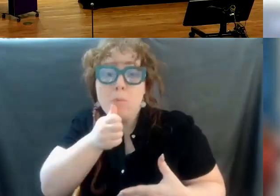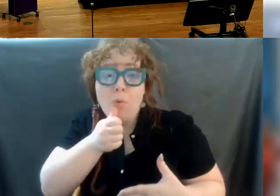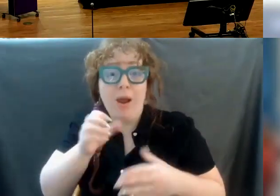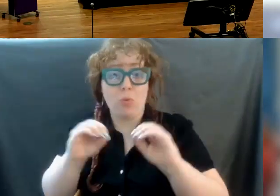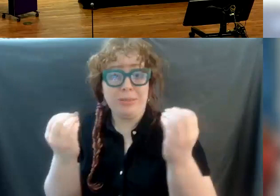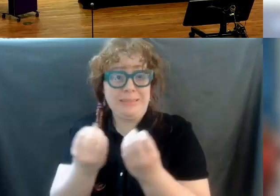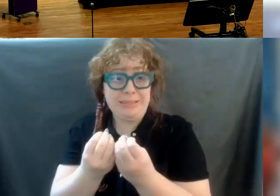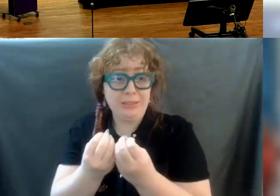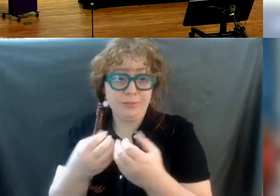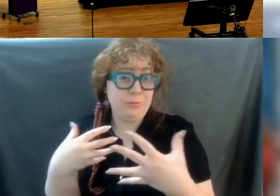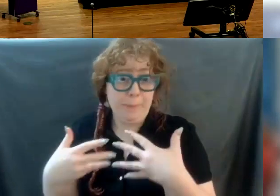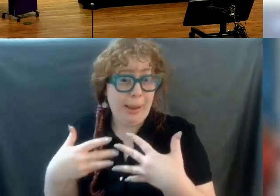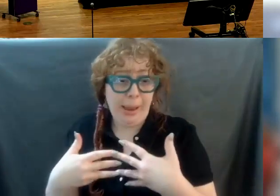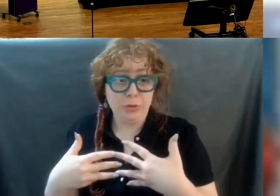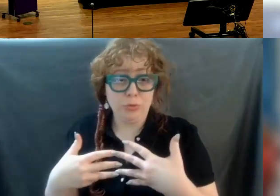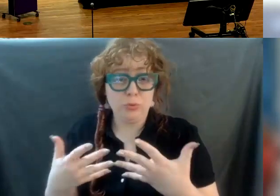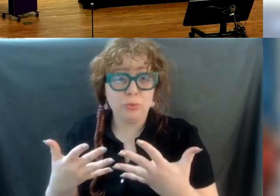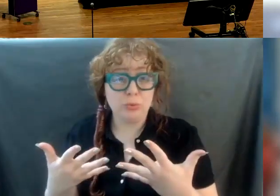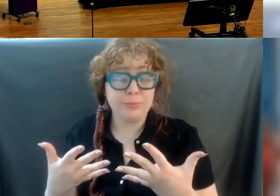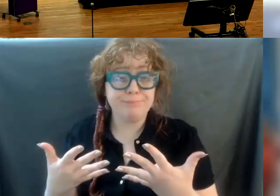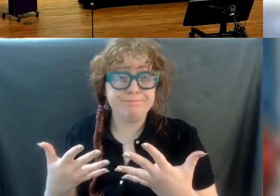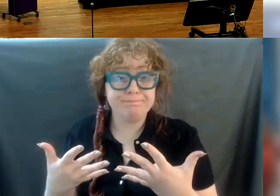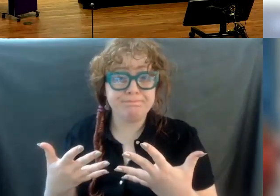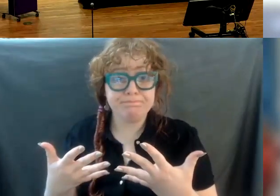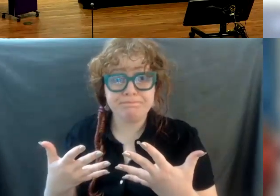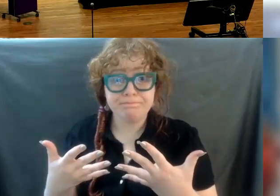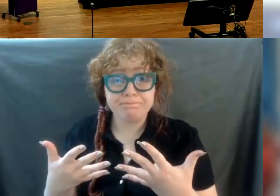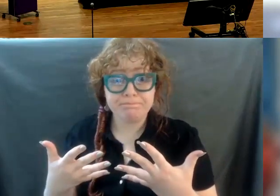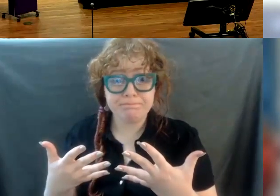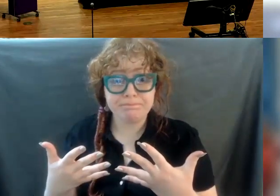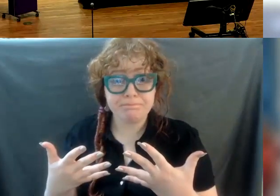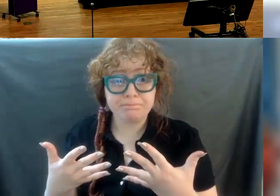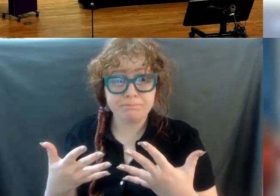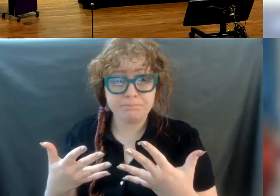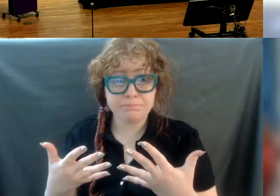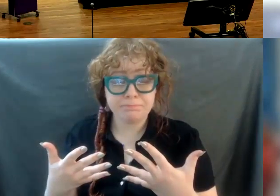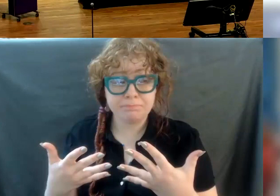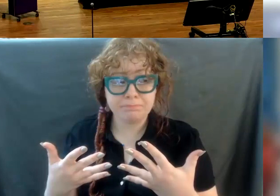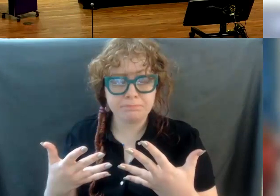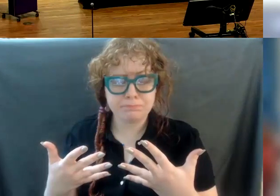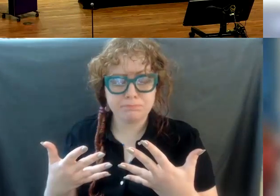what and in those groups connected to the disability community,